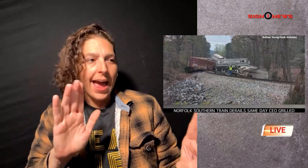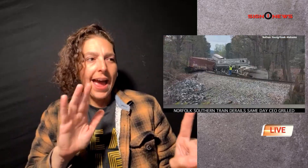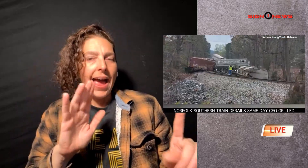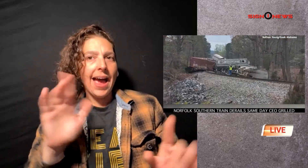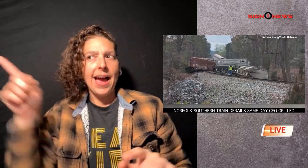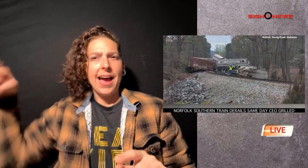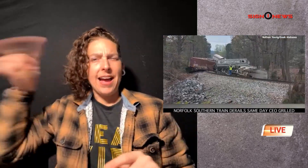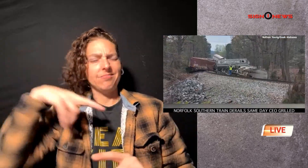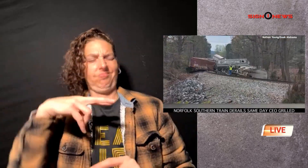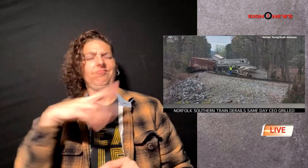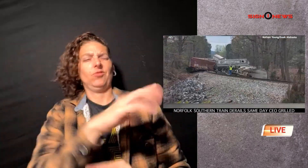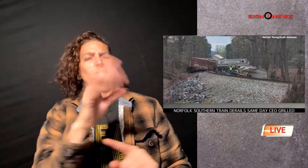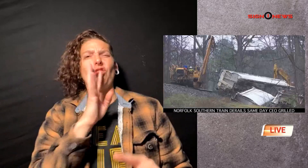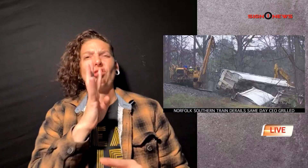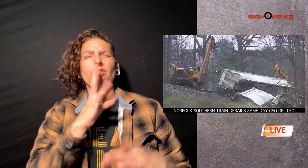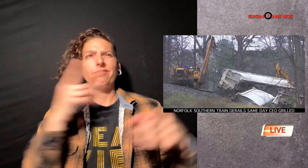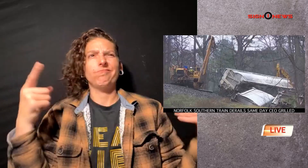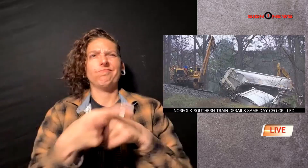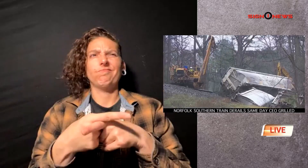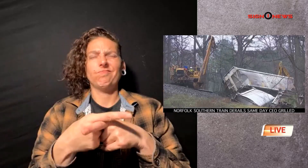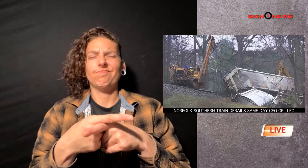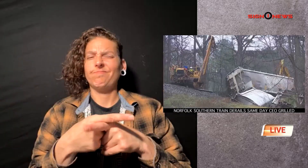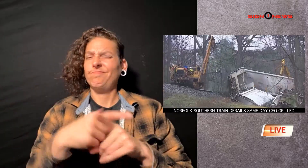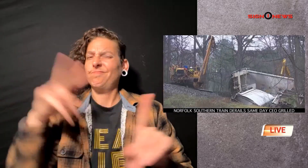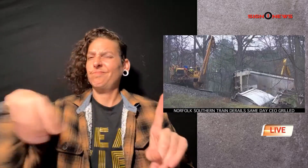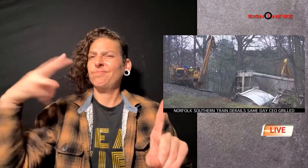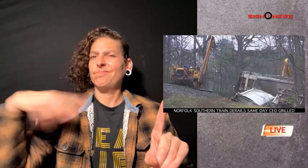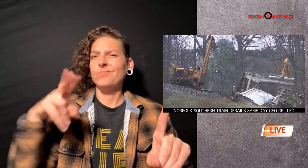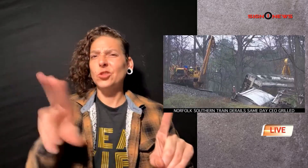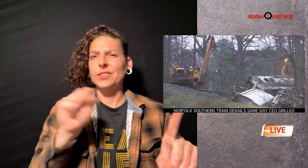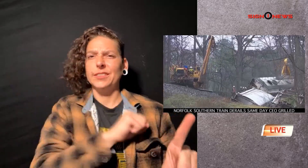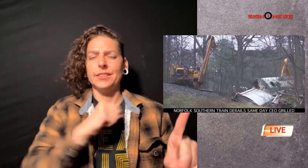but his words were met with skepticism by US senators